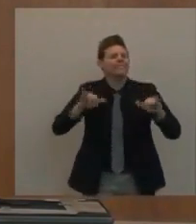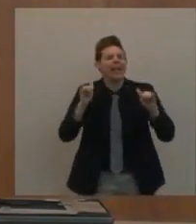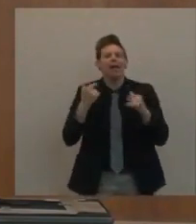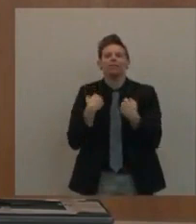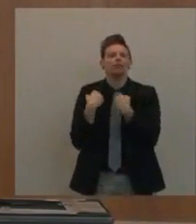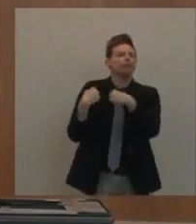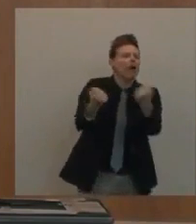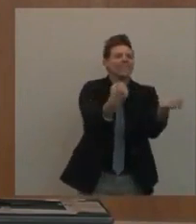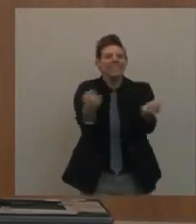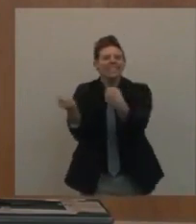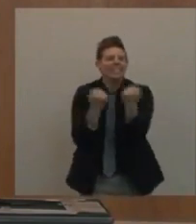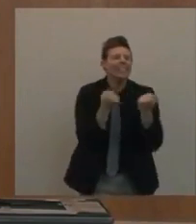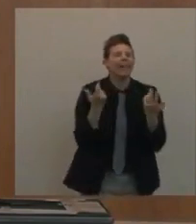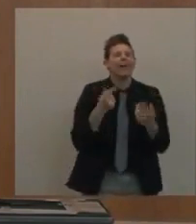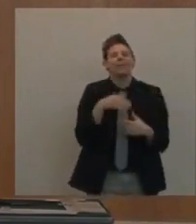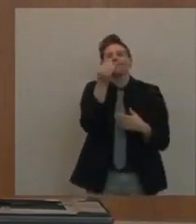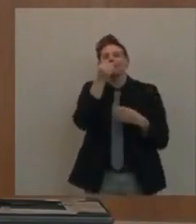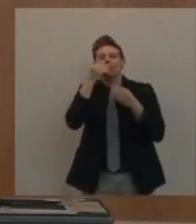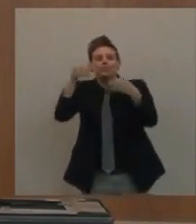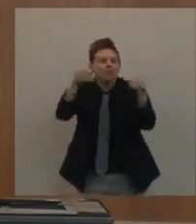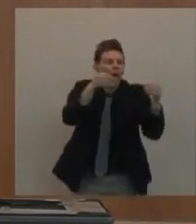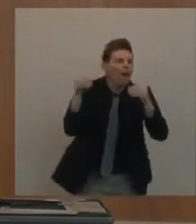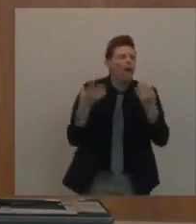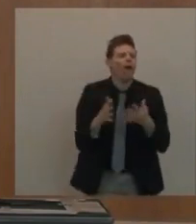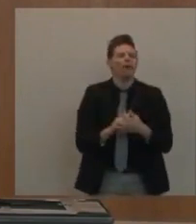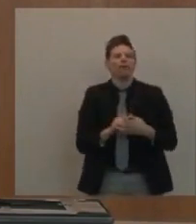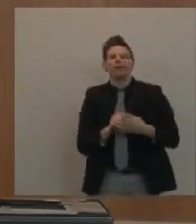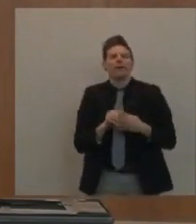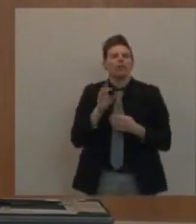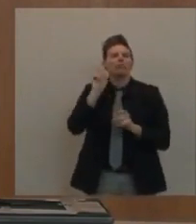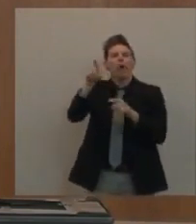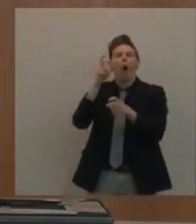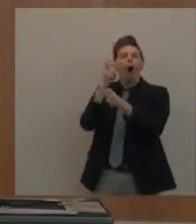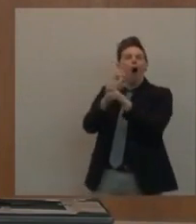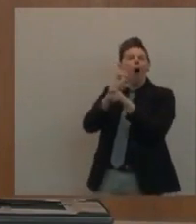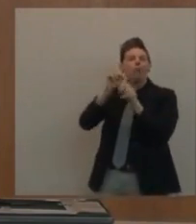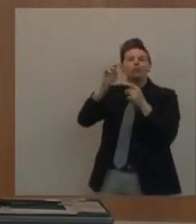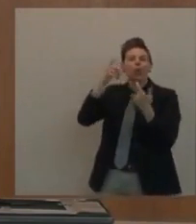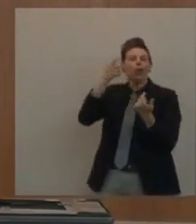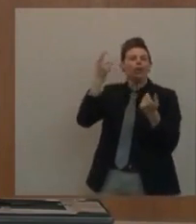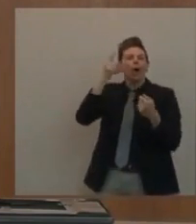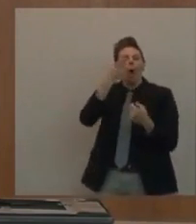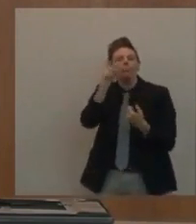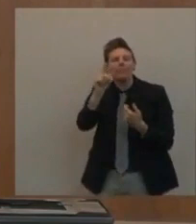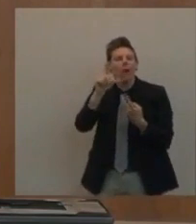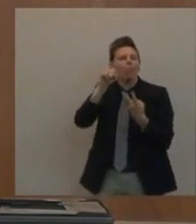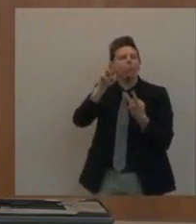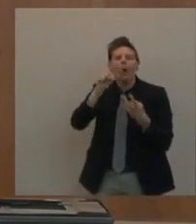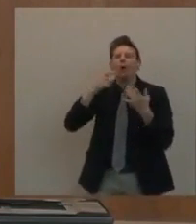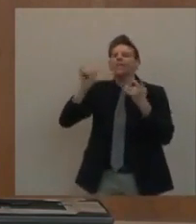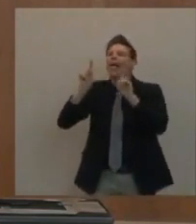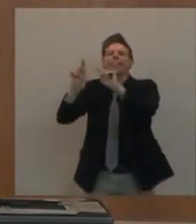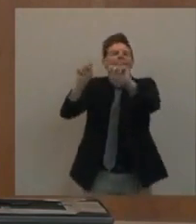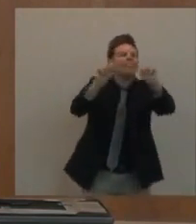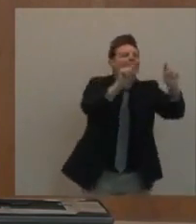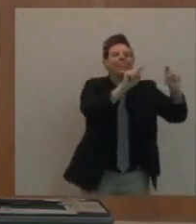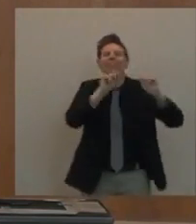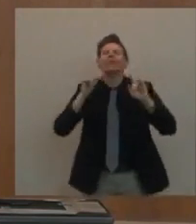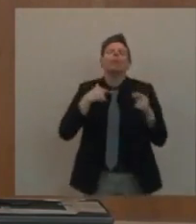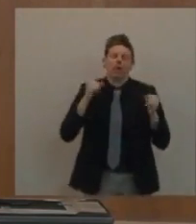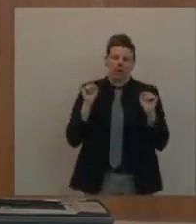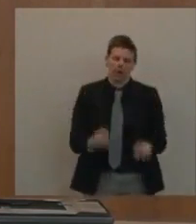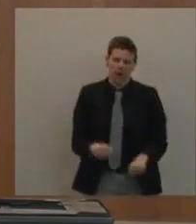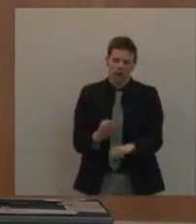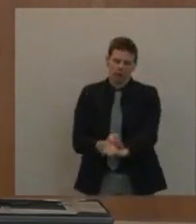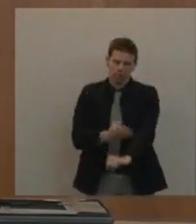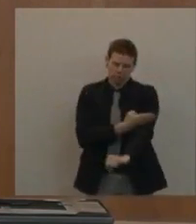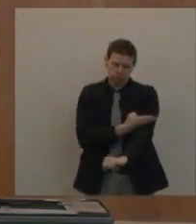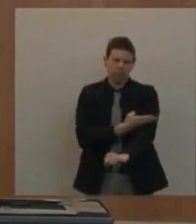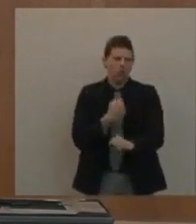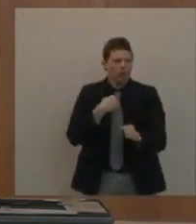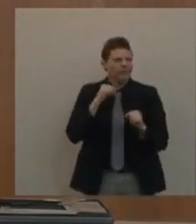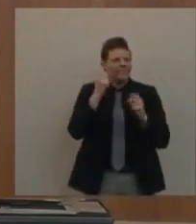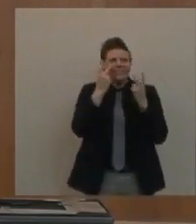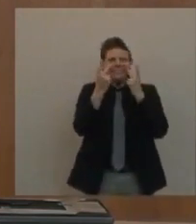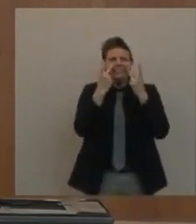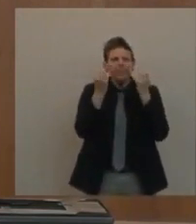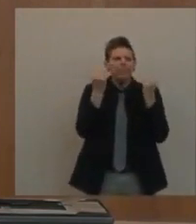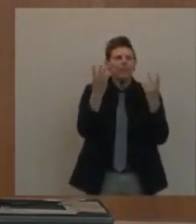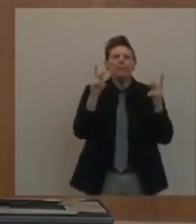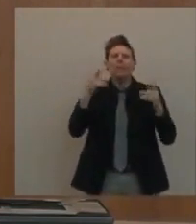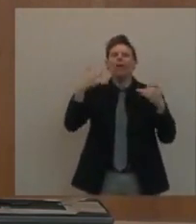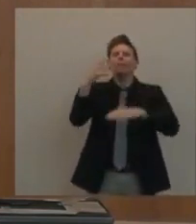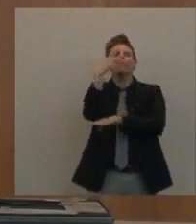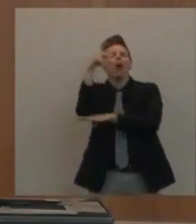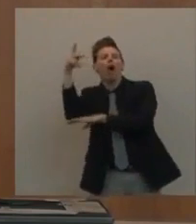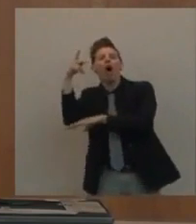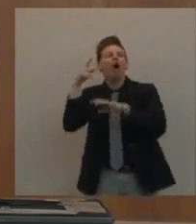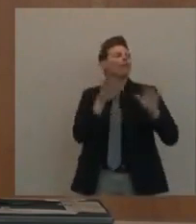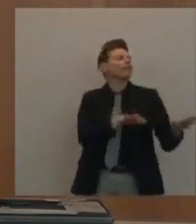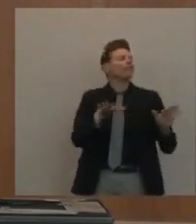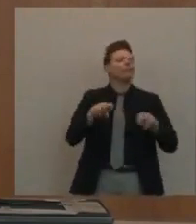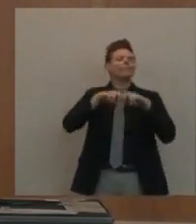THE YOU SAW IS A REAL INDICATION THAT WE ARE SPENDING FAR TOO MUCH TIME IN OUR VEHICLES, AT THE GROCERY STORE, CONVENIENCE STORE, THE HARDWARE STORE.